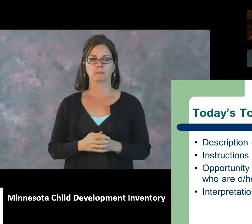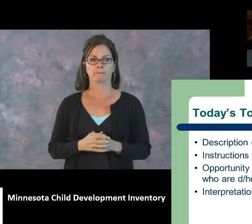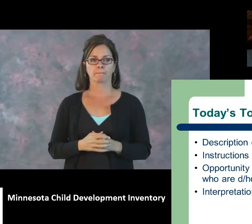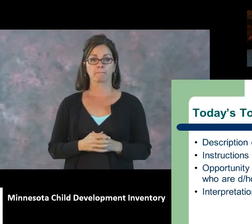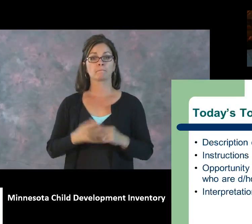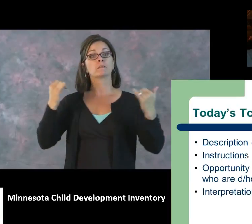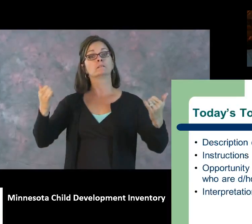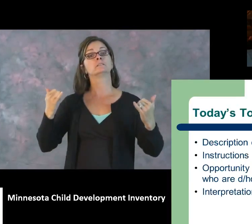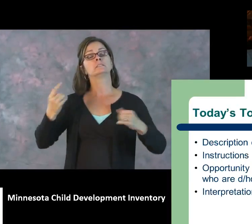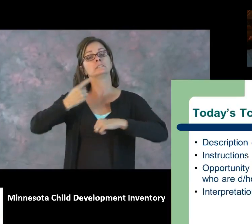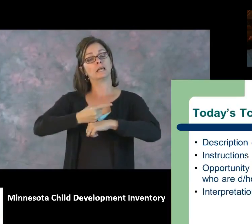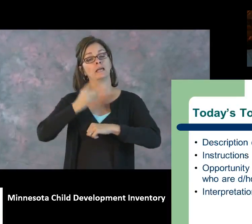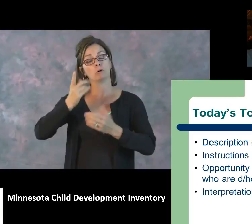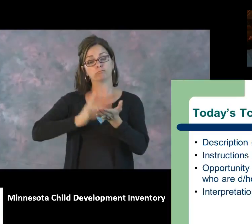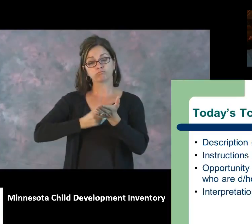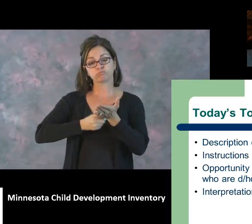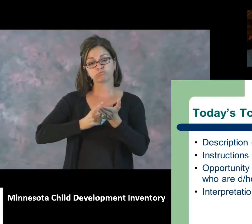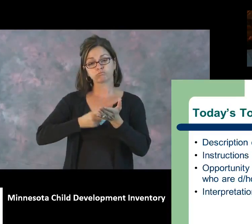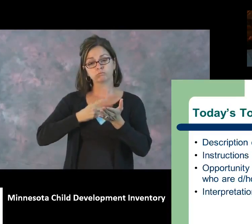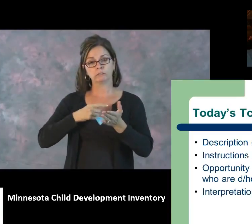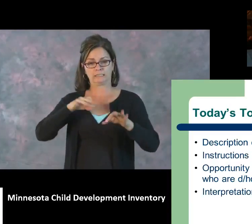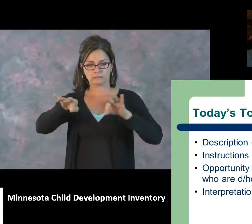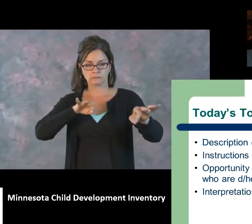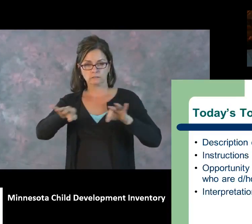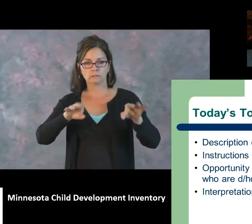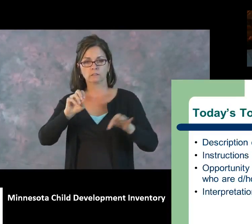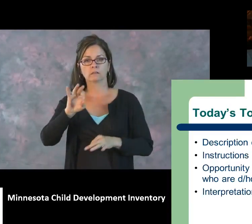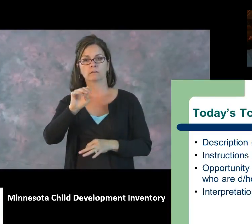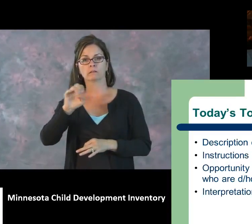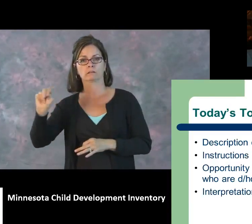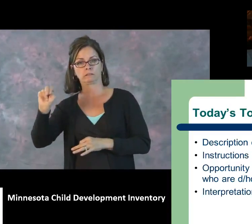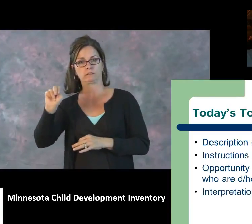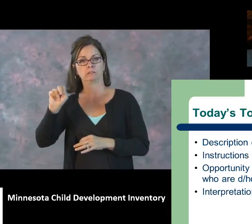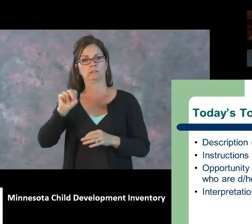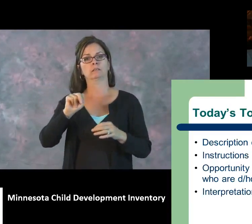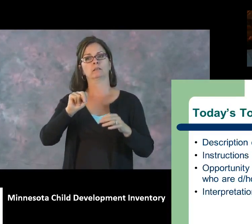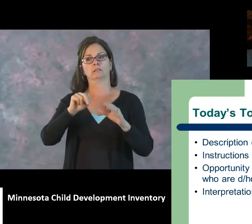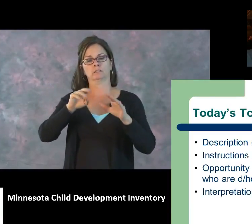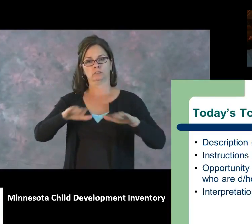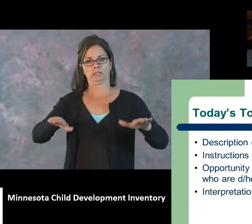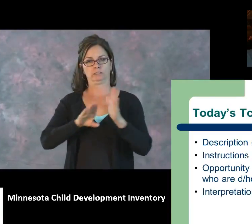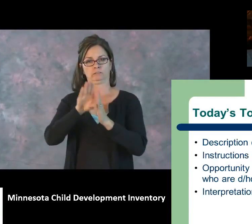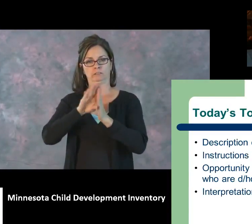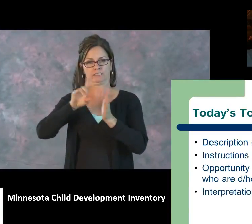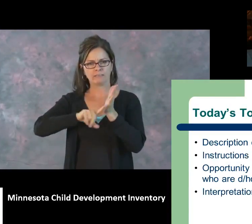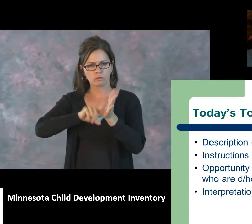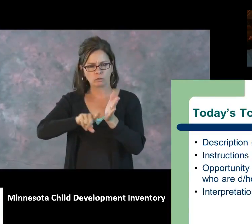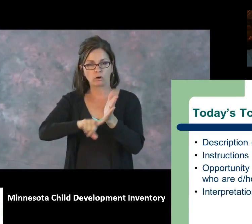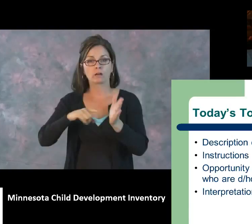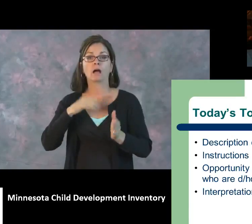Today, we'll be discussing a description of the Minnesota Child Development Inventory. I'll talk to you about the instructions